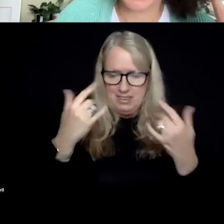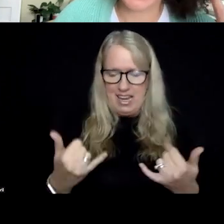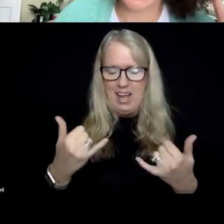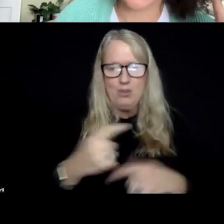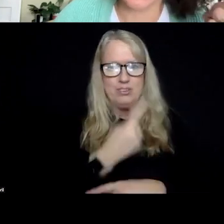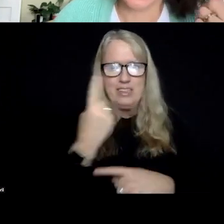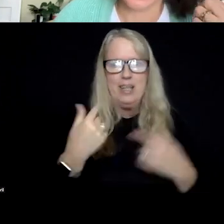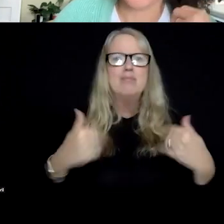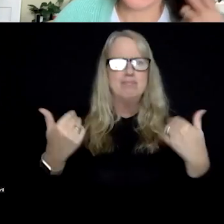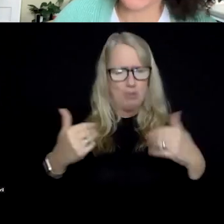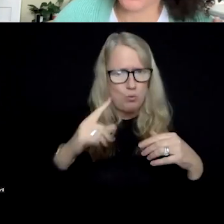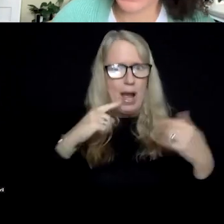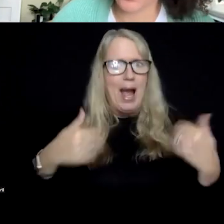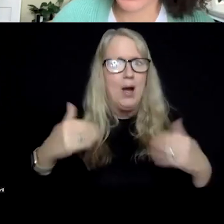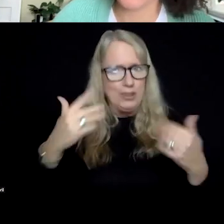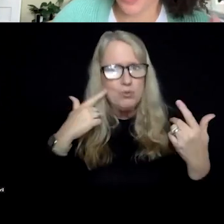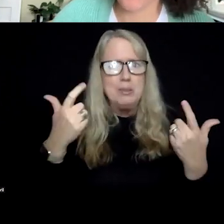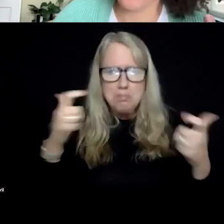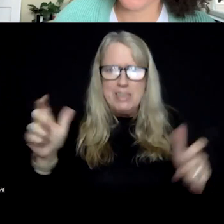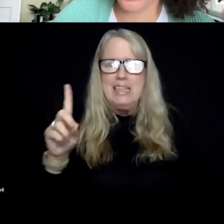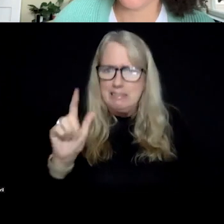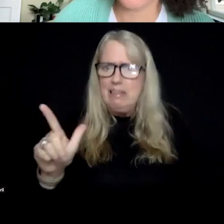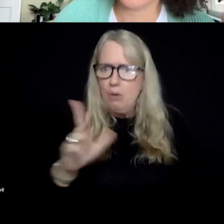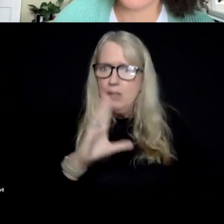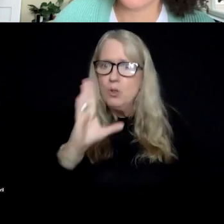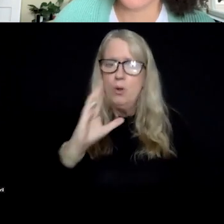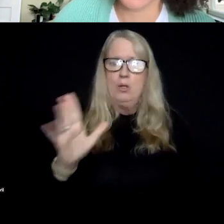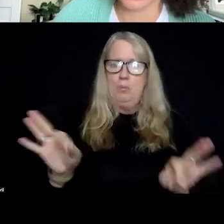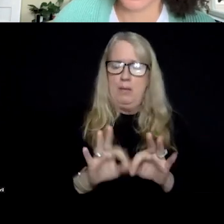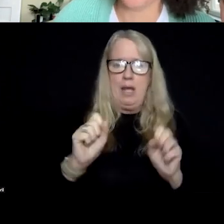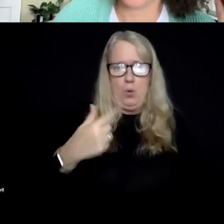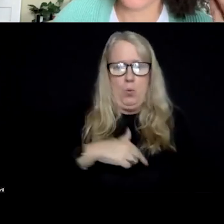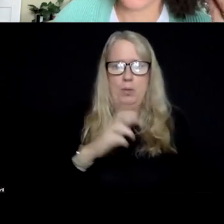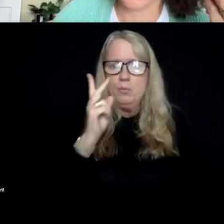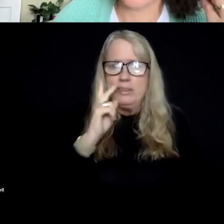A BIG DEAL. AND THEN IN 2020 IS PROBABLY WHERE WE SEE